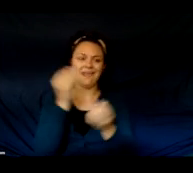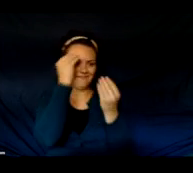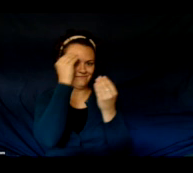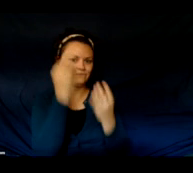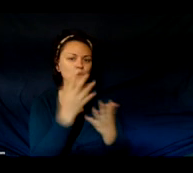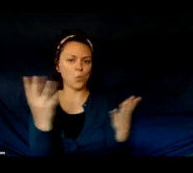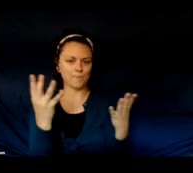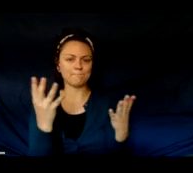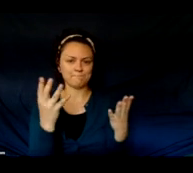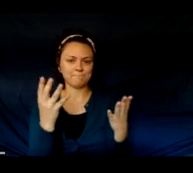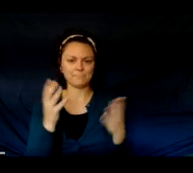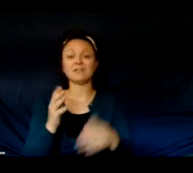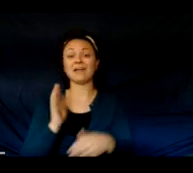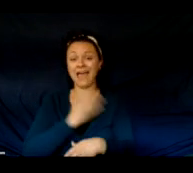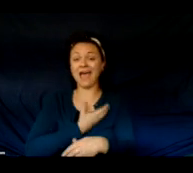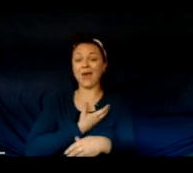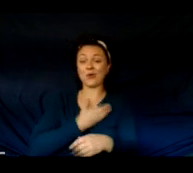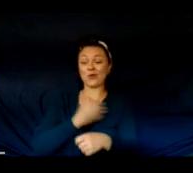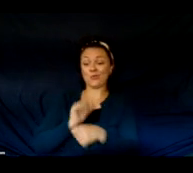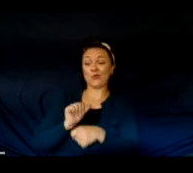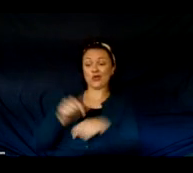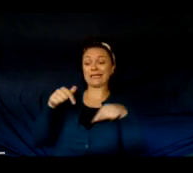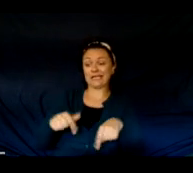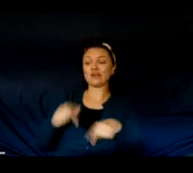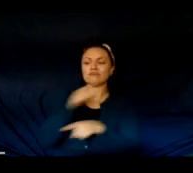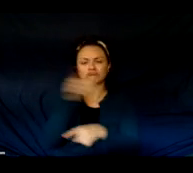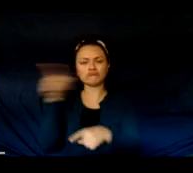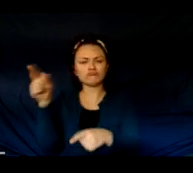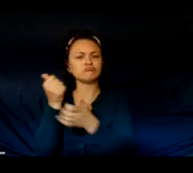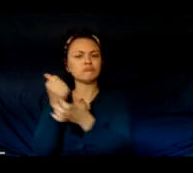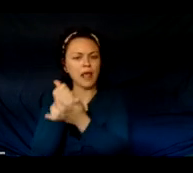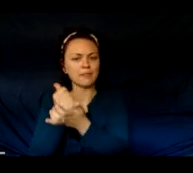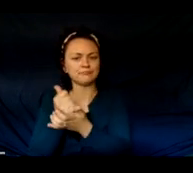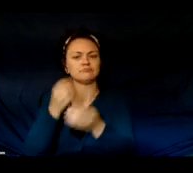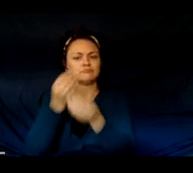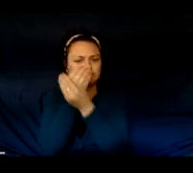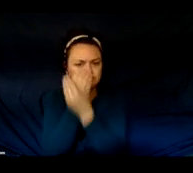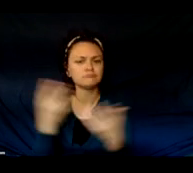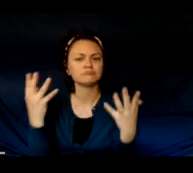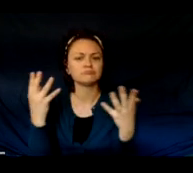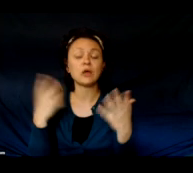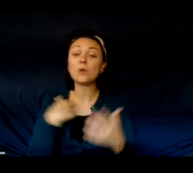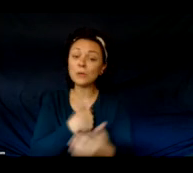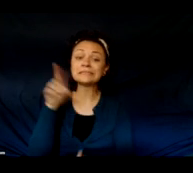Within the Community Living Equity Center, we hosted a luncheon learn for